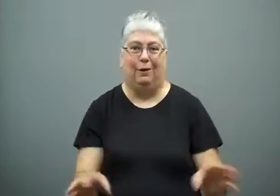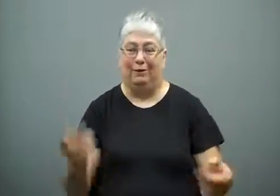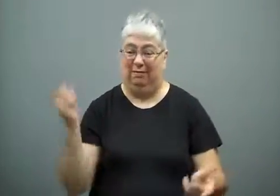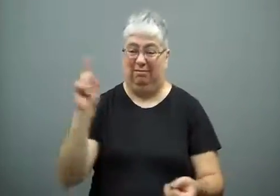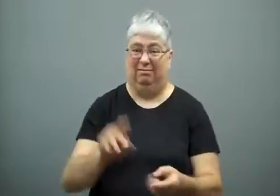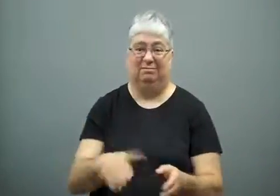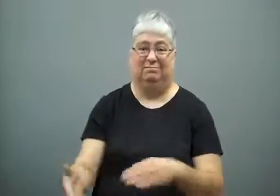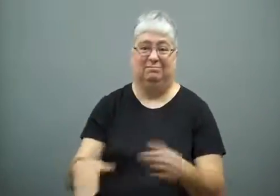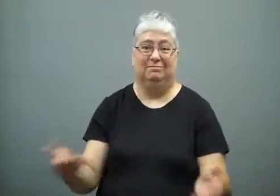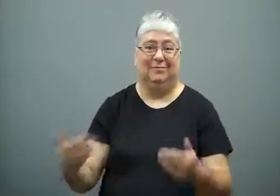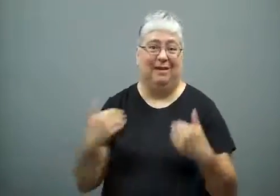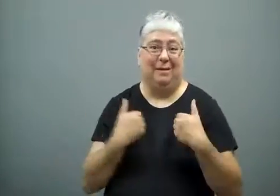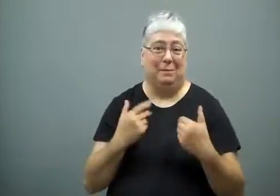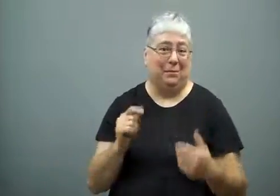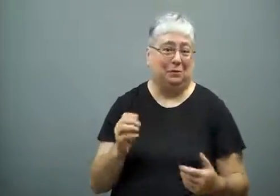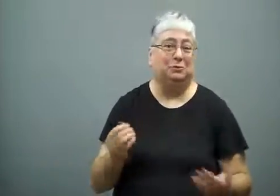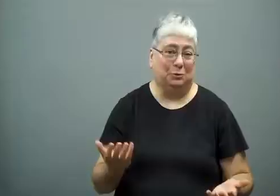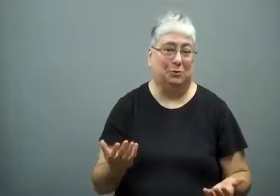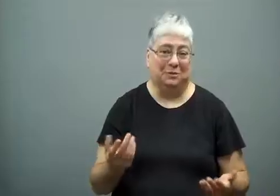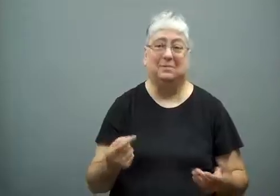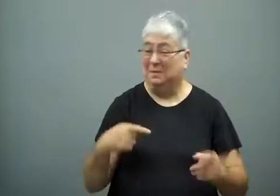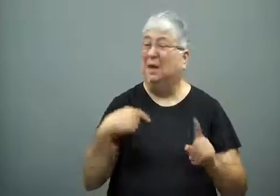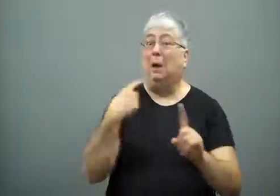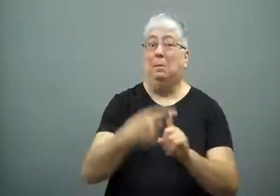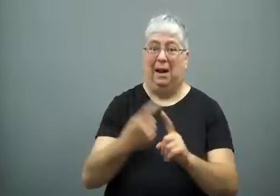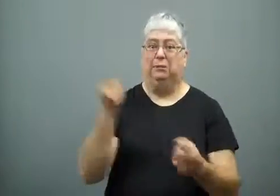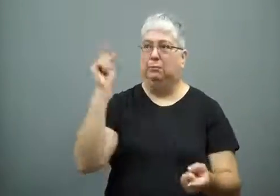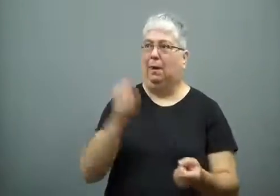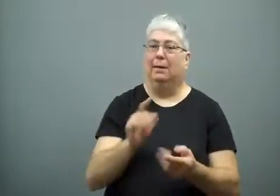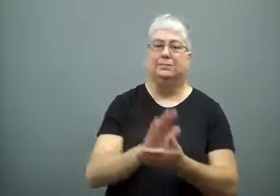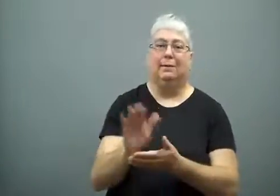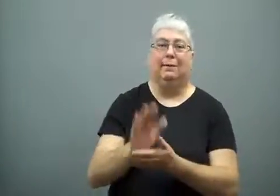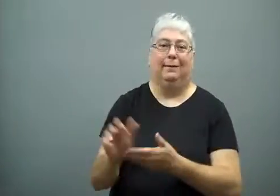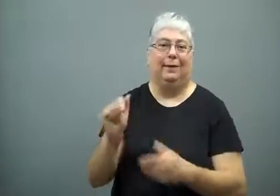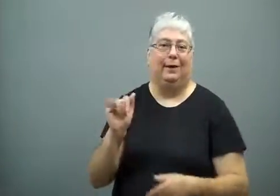This leads to extinction of animal species.